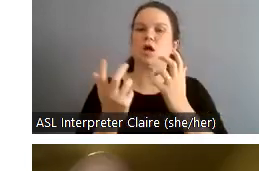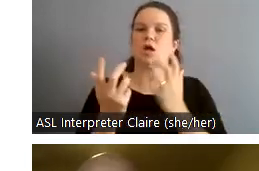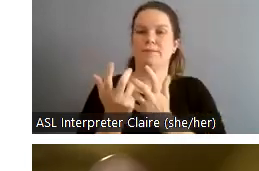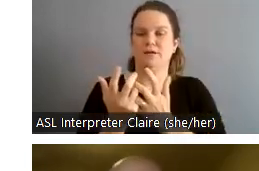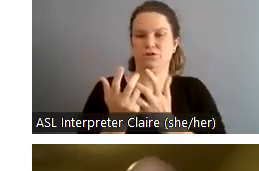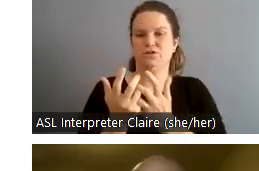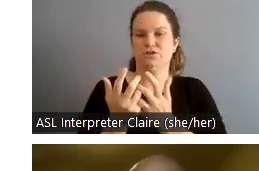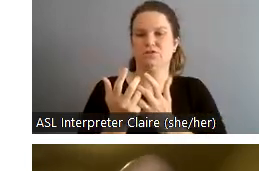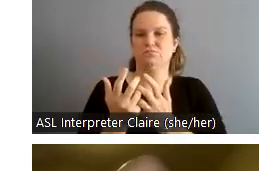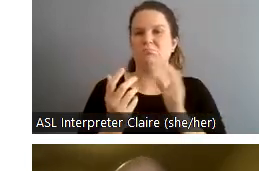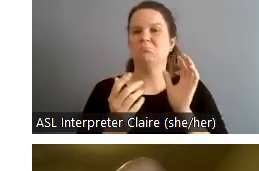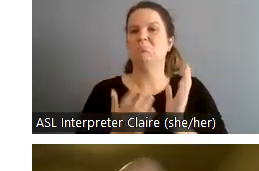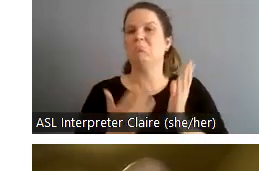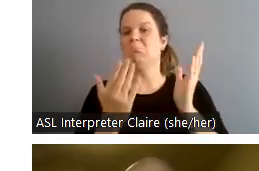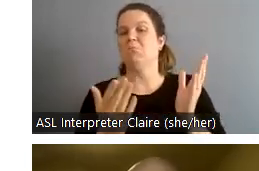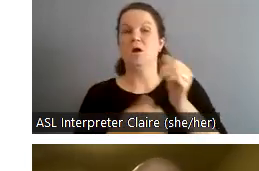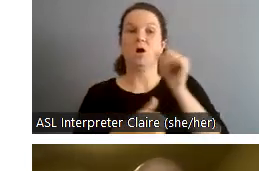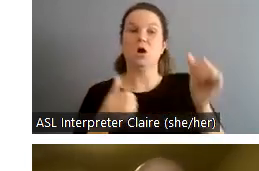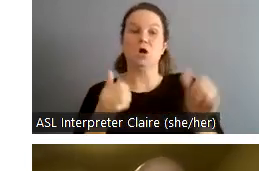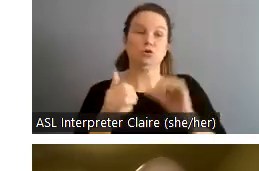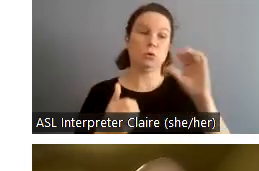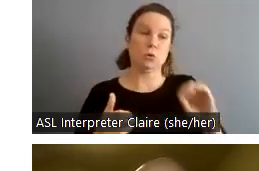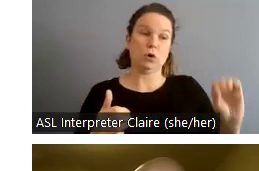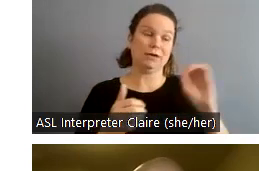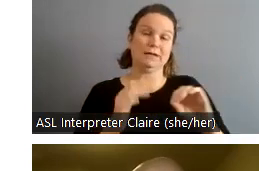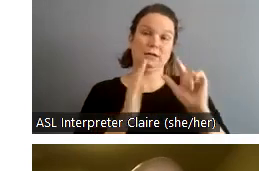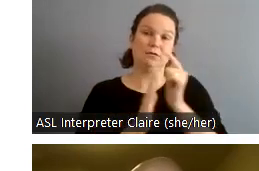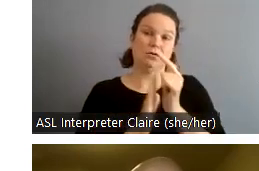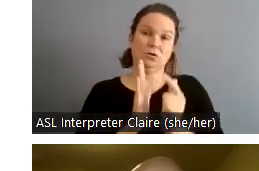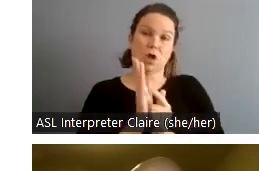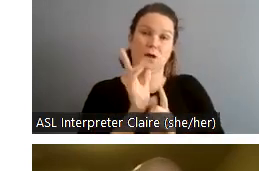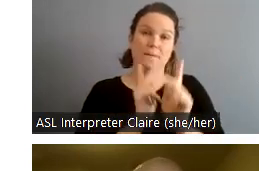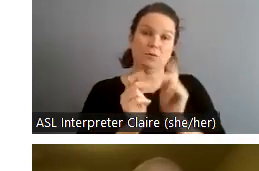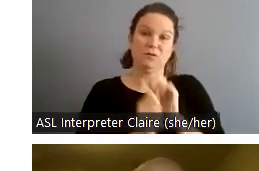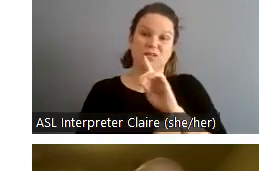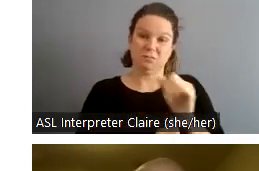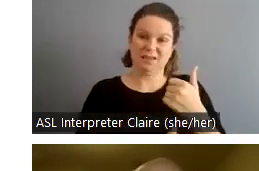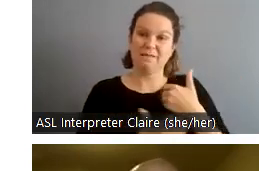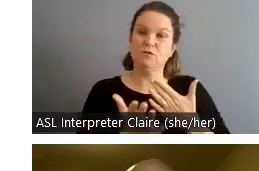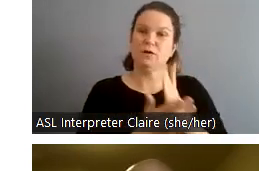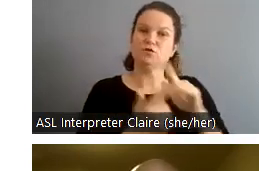these, but under Oregon law, individuals with disabilities have the